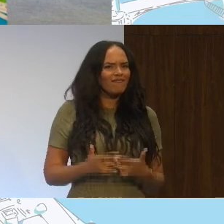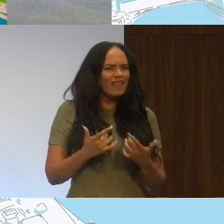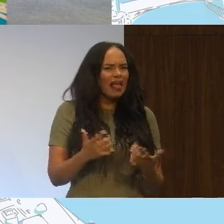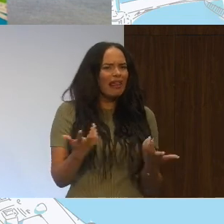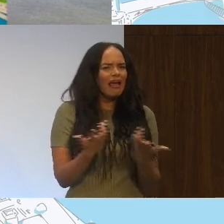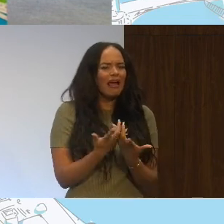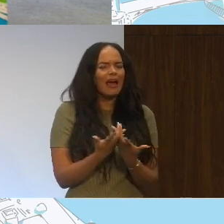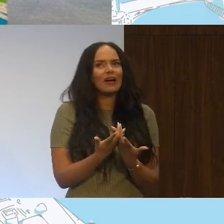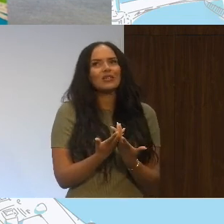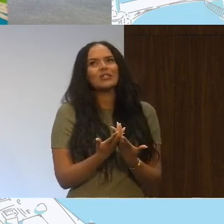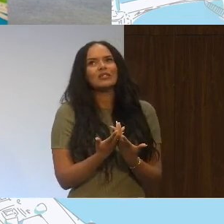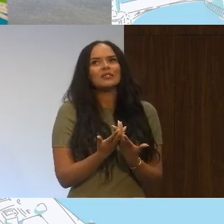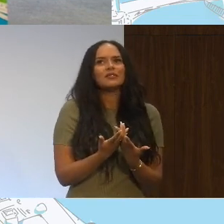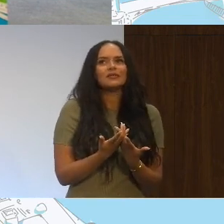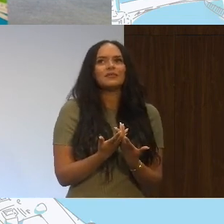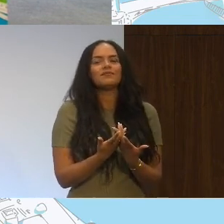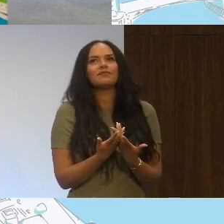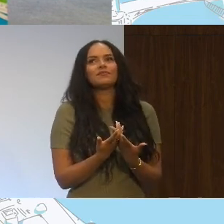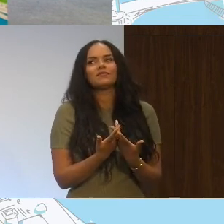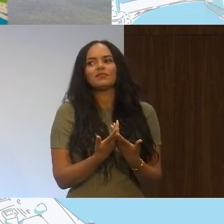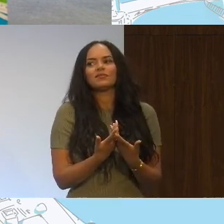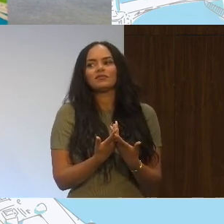using the name towards migraine condition